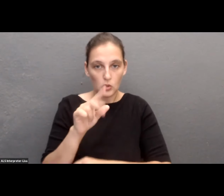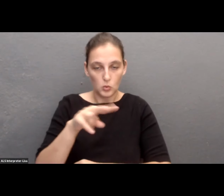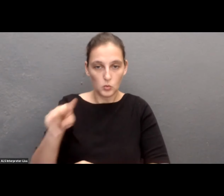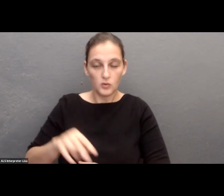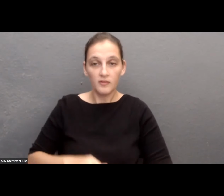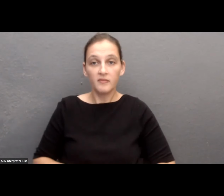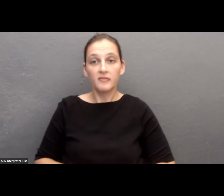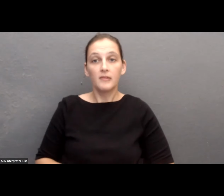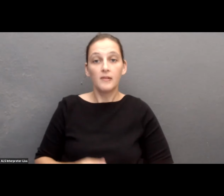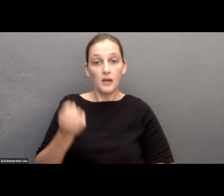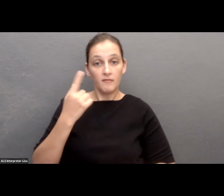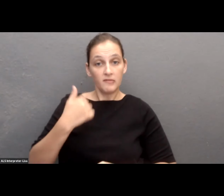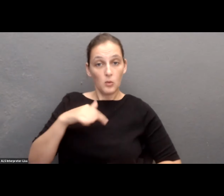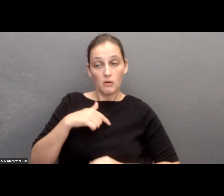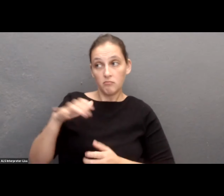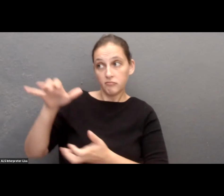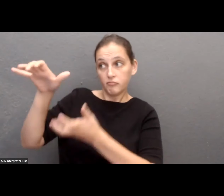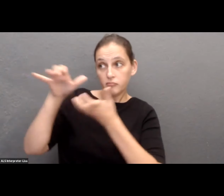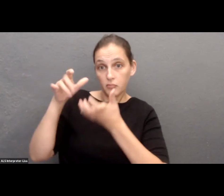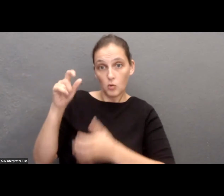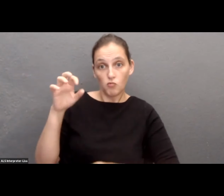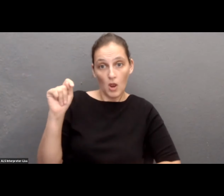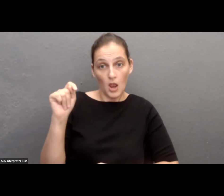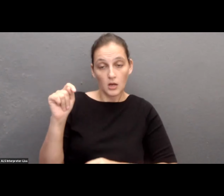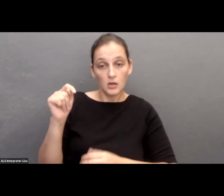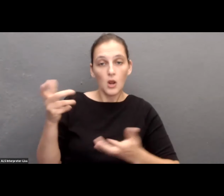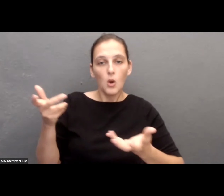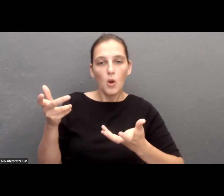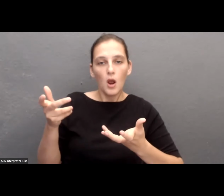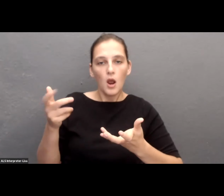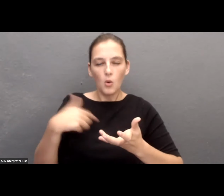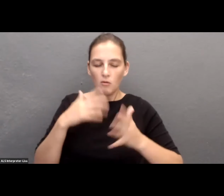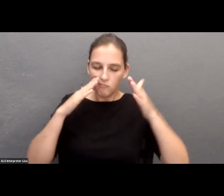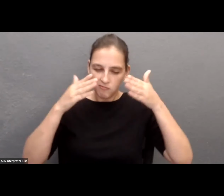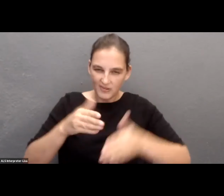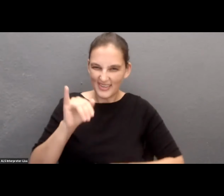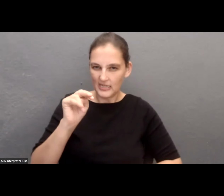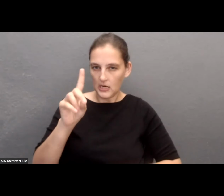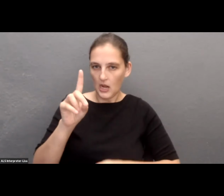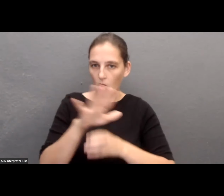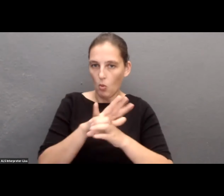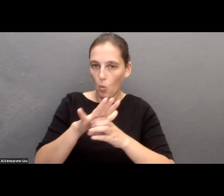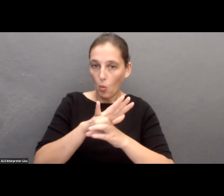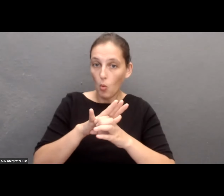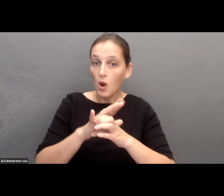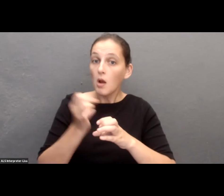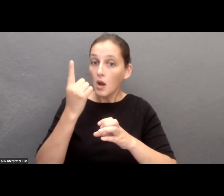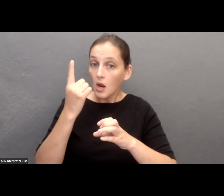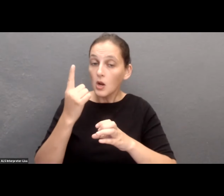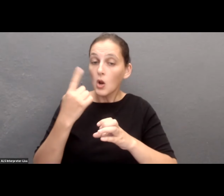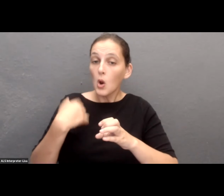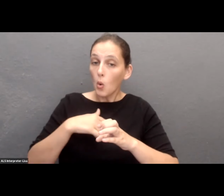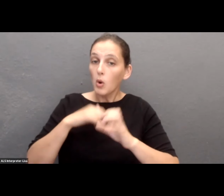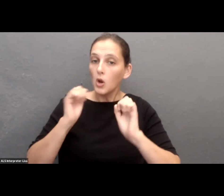With this grant we will focus primarily on Indiana but expand our efforts to our neighboring